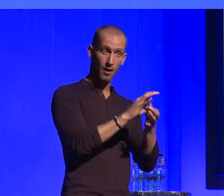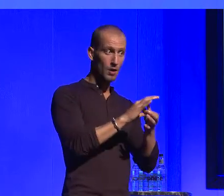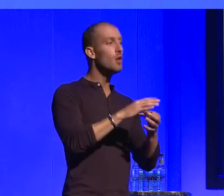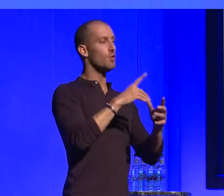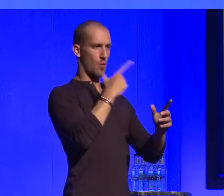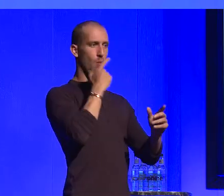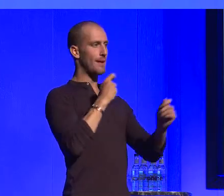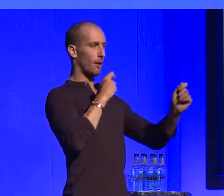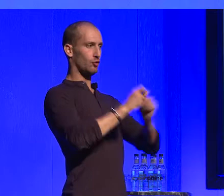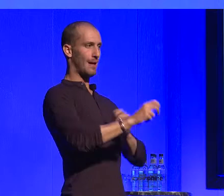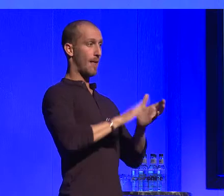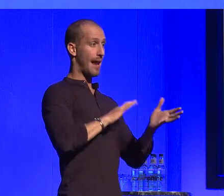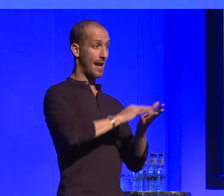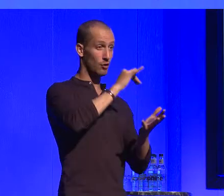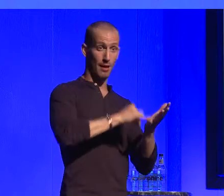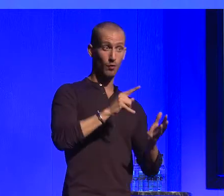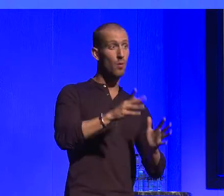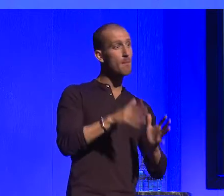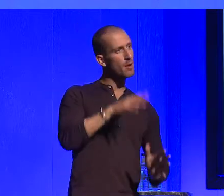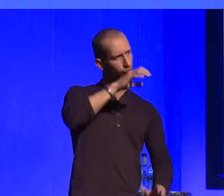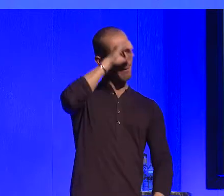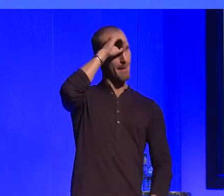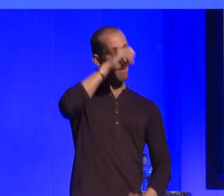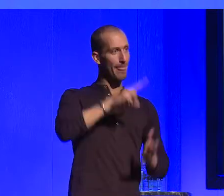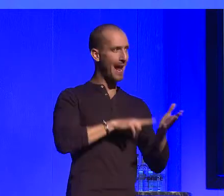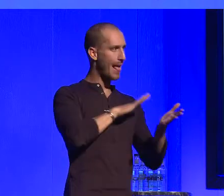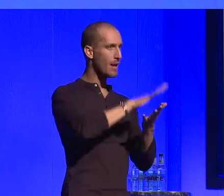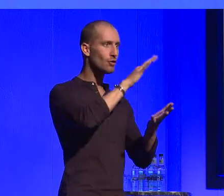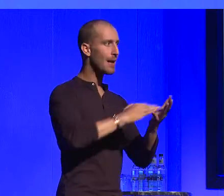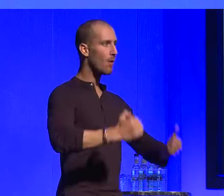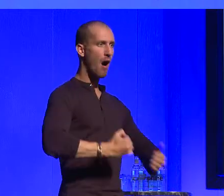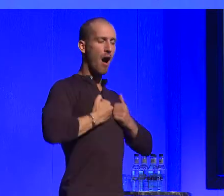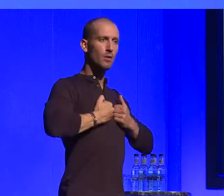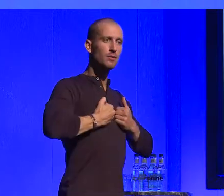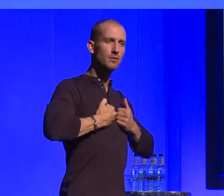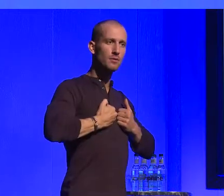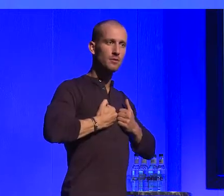Because we are all part of that health service; it is our health service as people and members